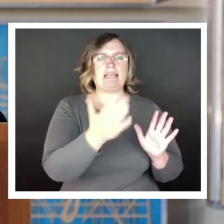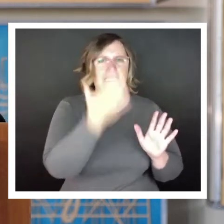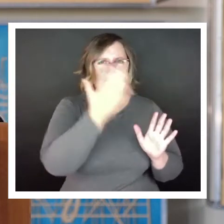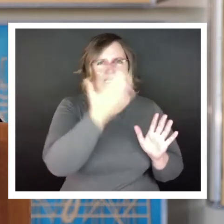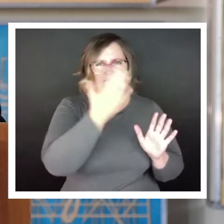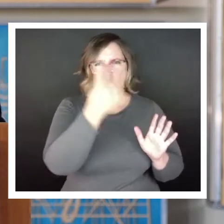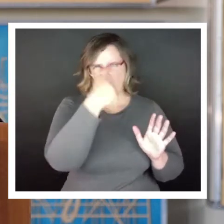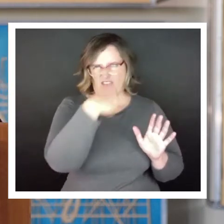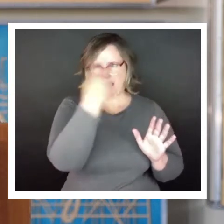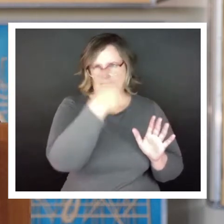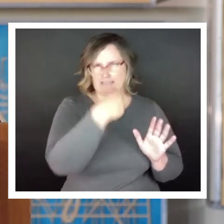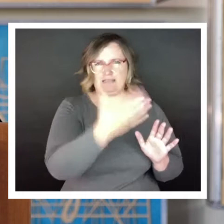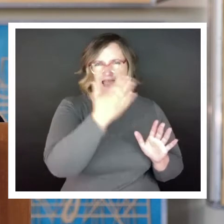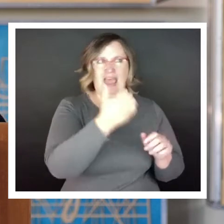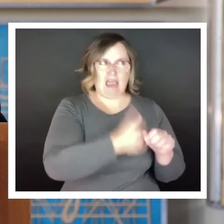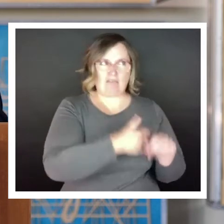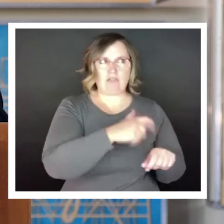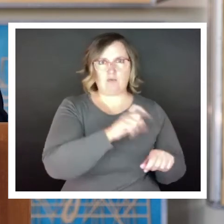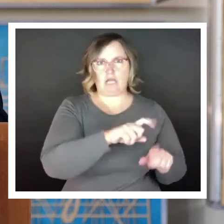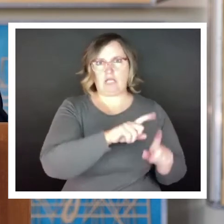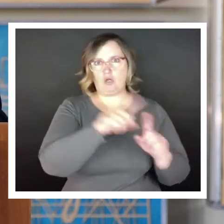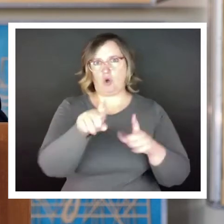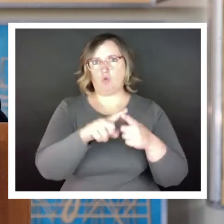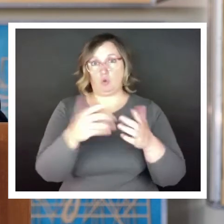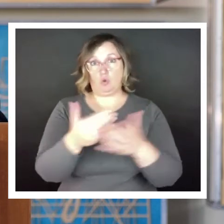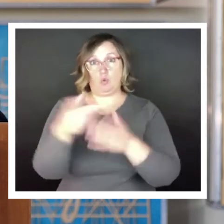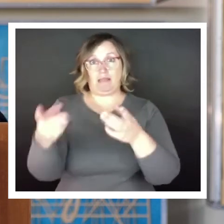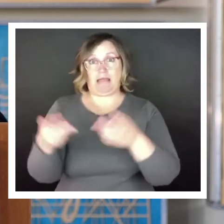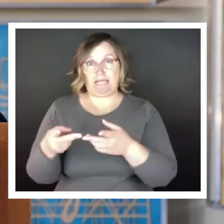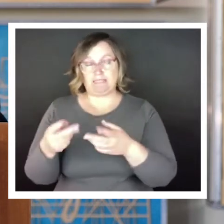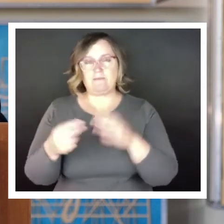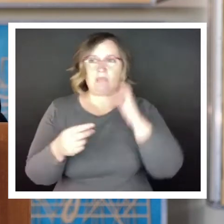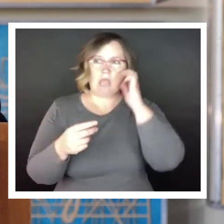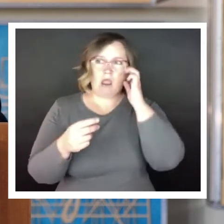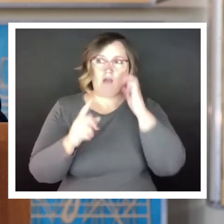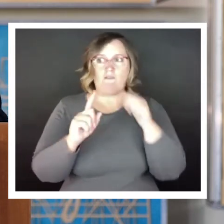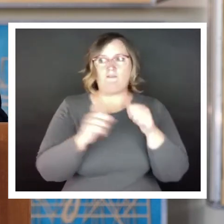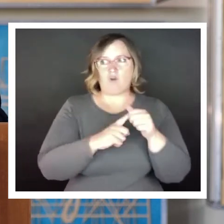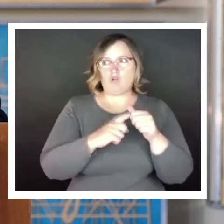she had to go to a new place. Our first two field trips with her ended with blood, tears,